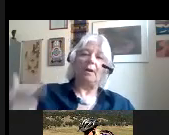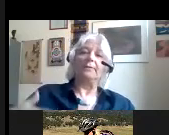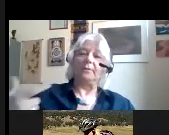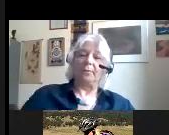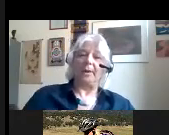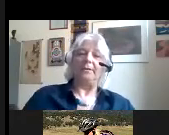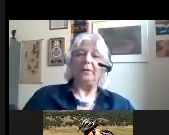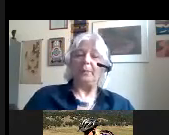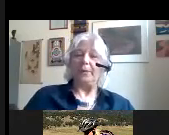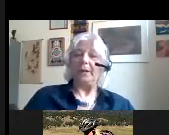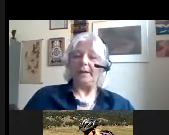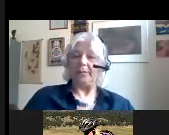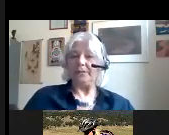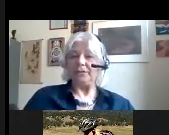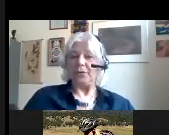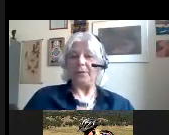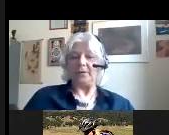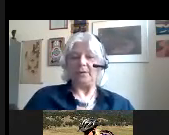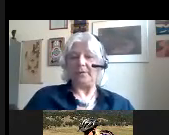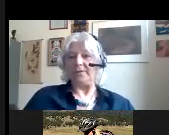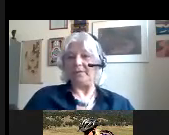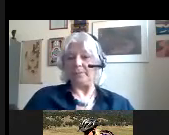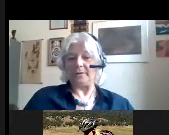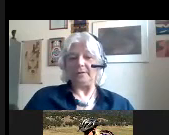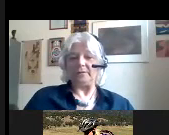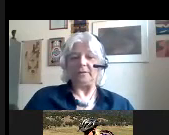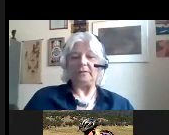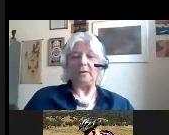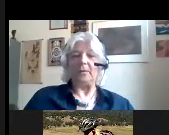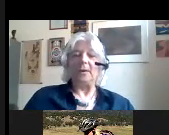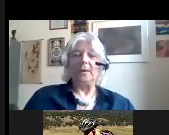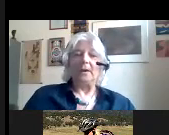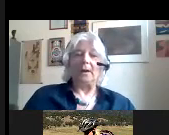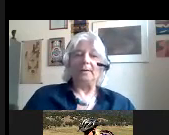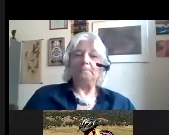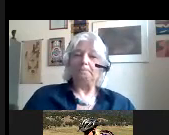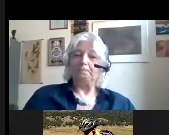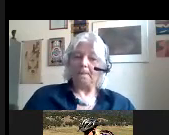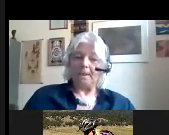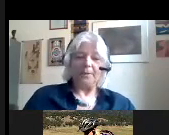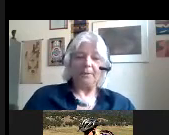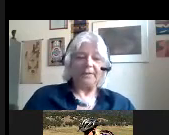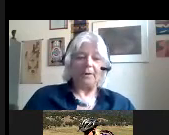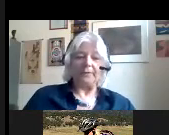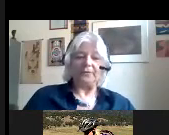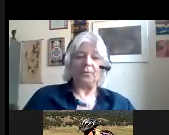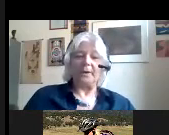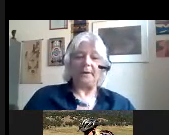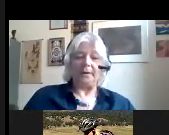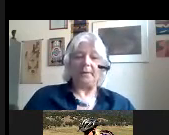hard for the brain to put language to what they've experienced. And so help them tell their story in any way